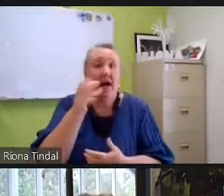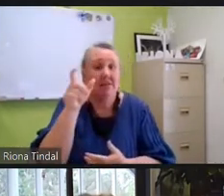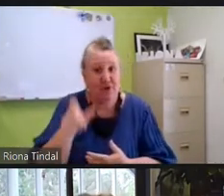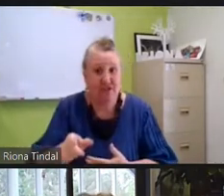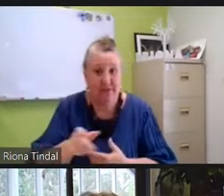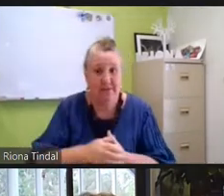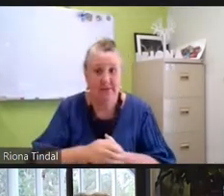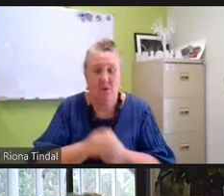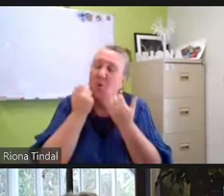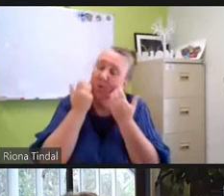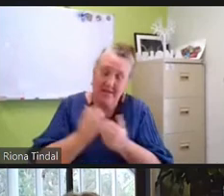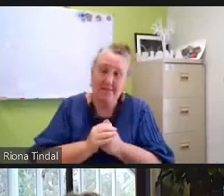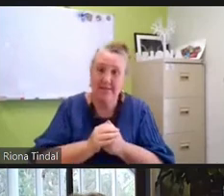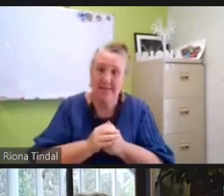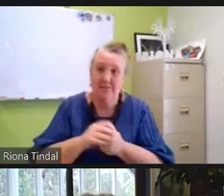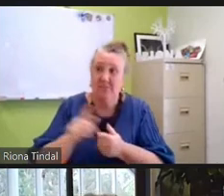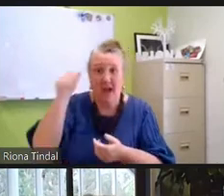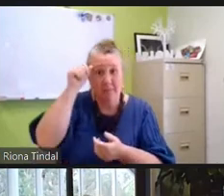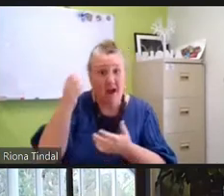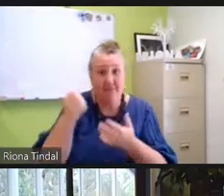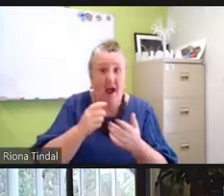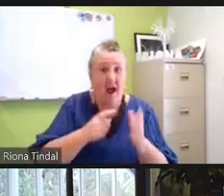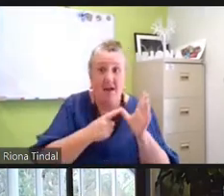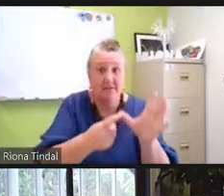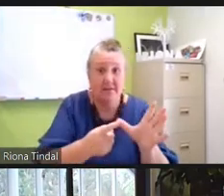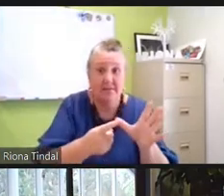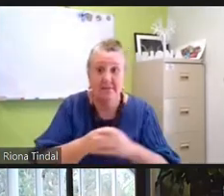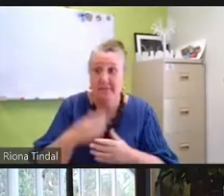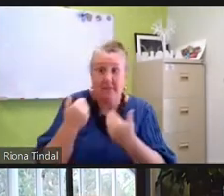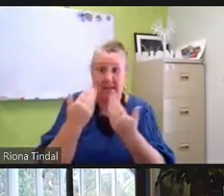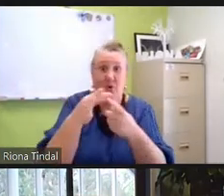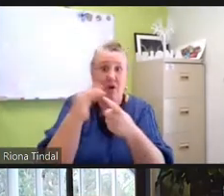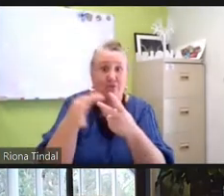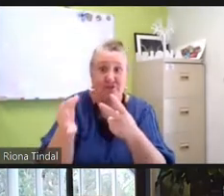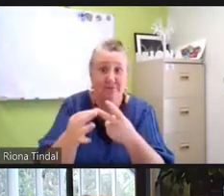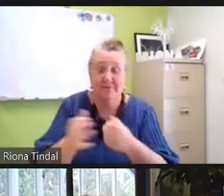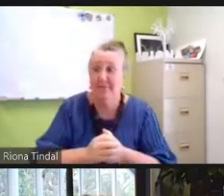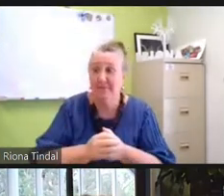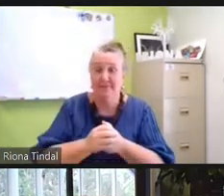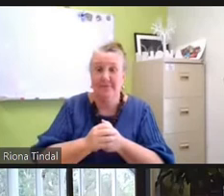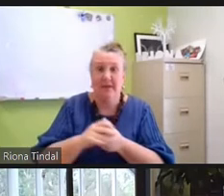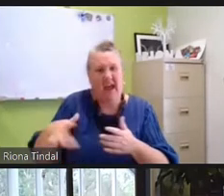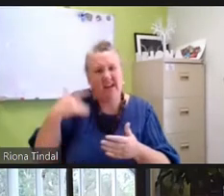interpreting. Always, always ask the individual. I can't state this enough. They might provide